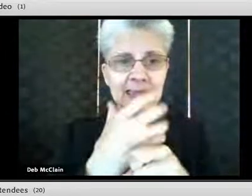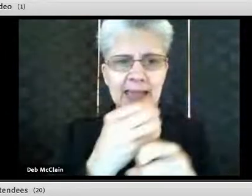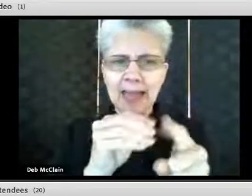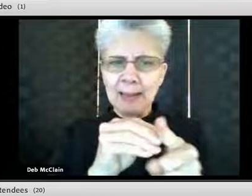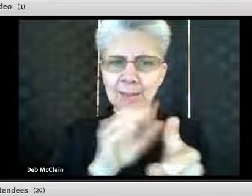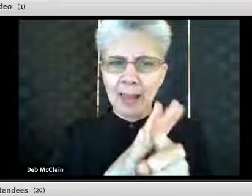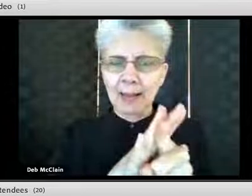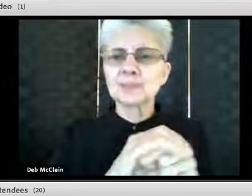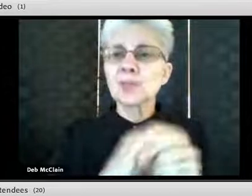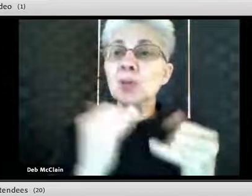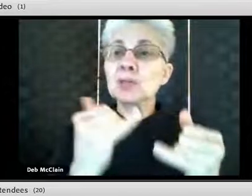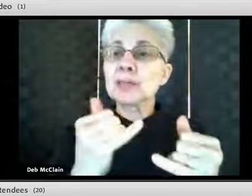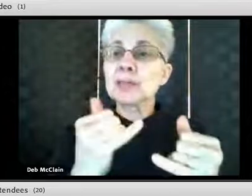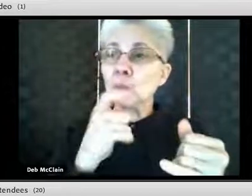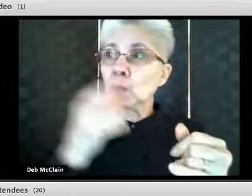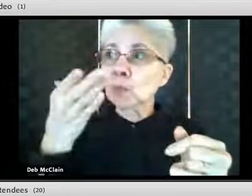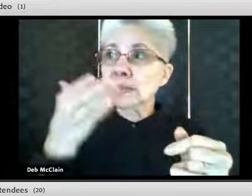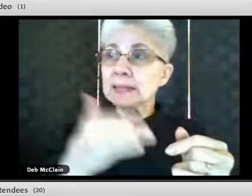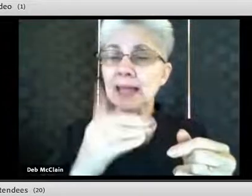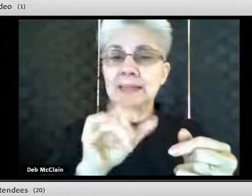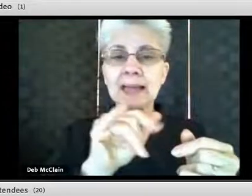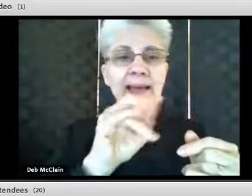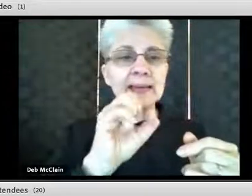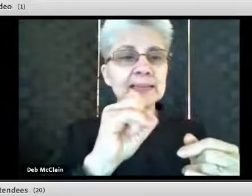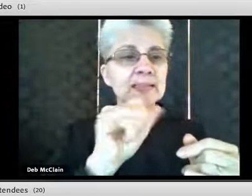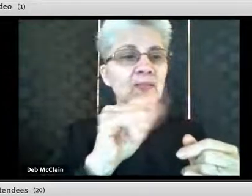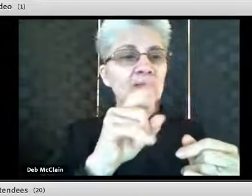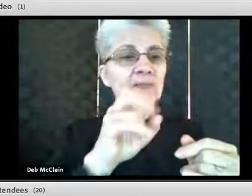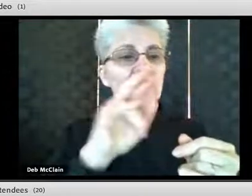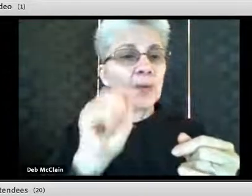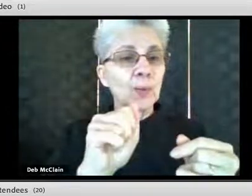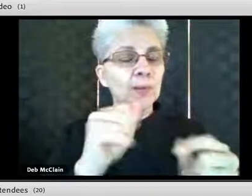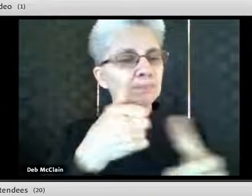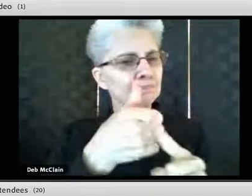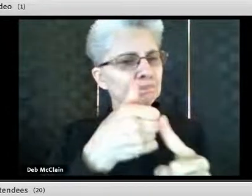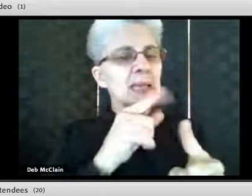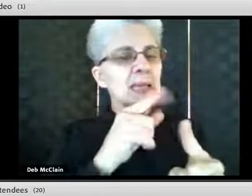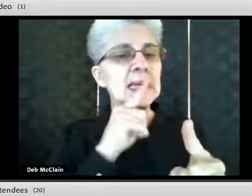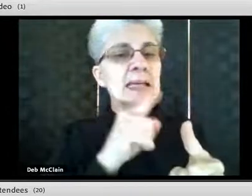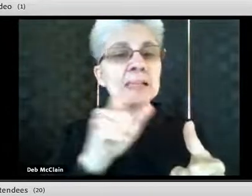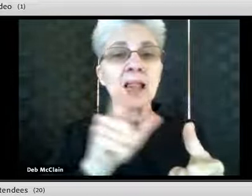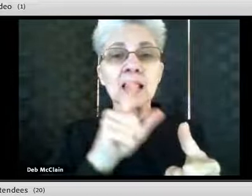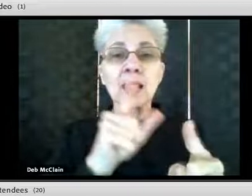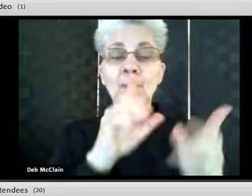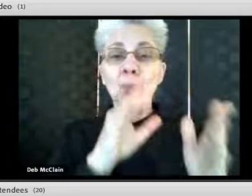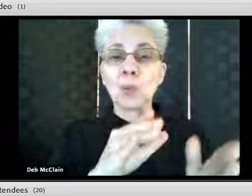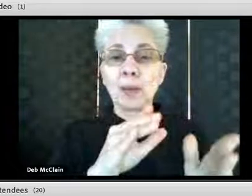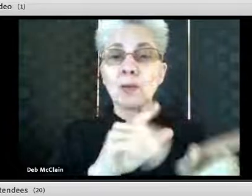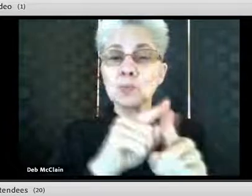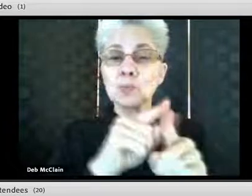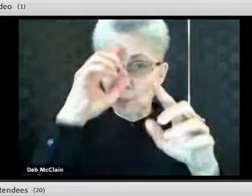And today's presenter, Diana Silveira. Diana Silveira is a librarian and president of Novare Library